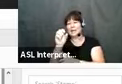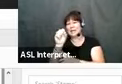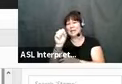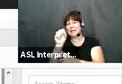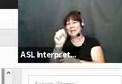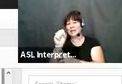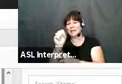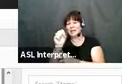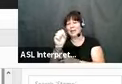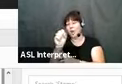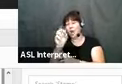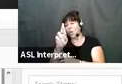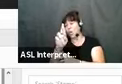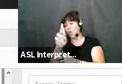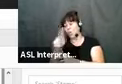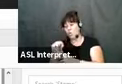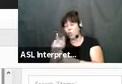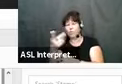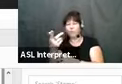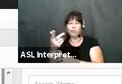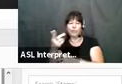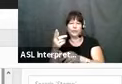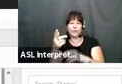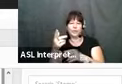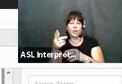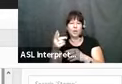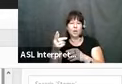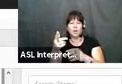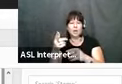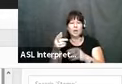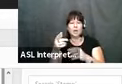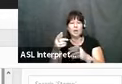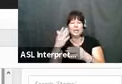and then some of our more rural areas are less affected: